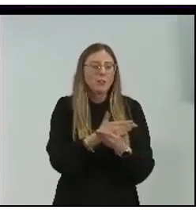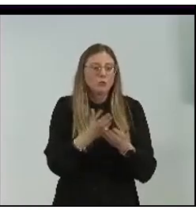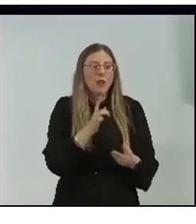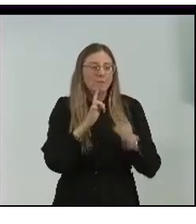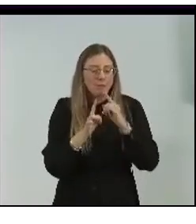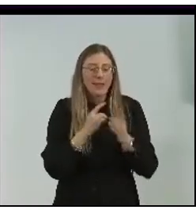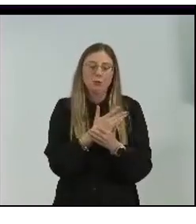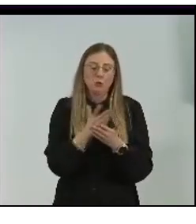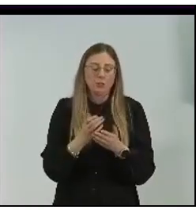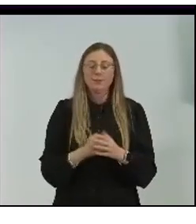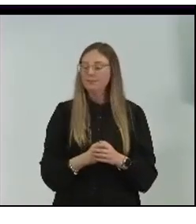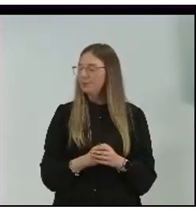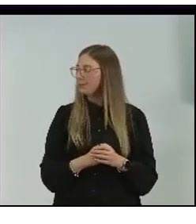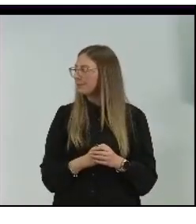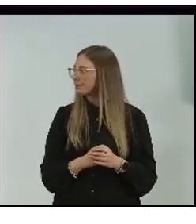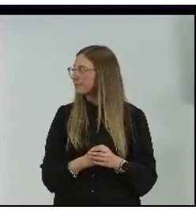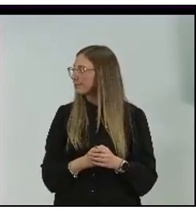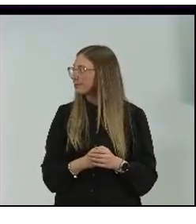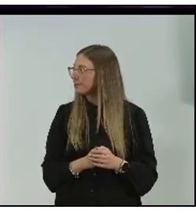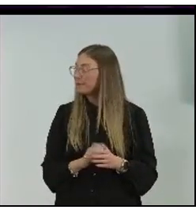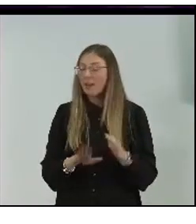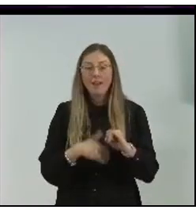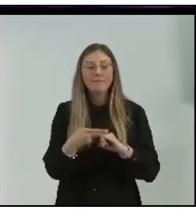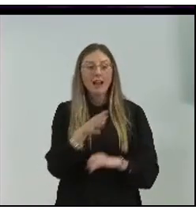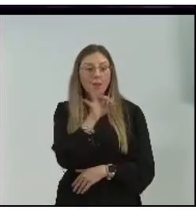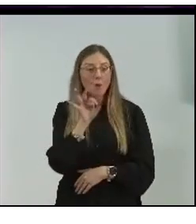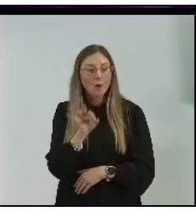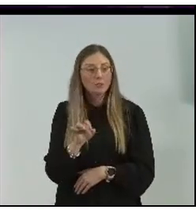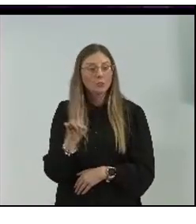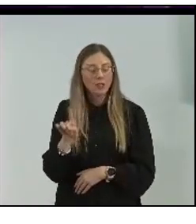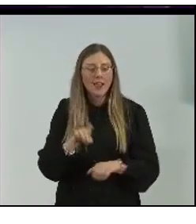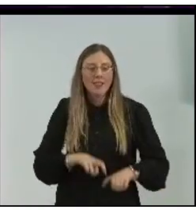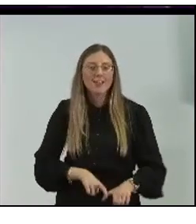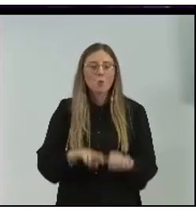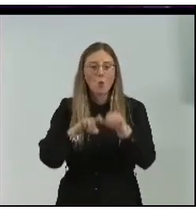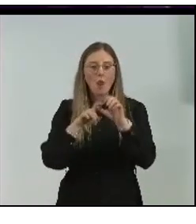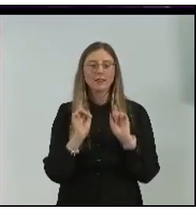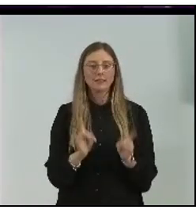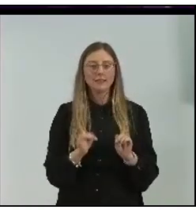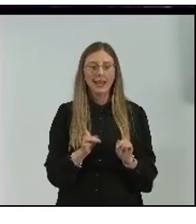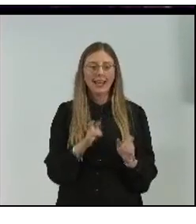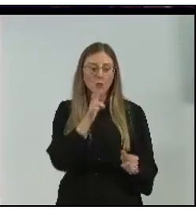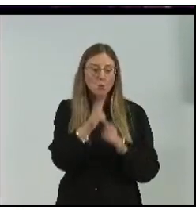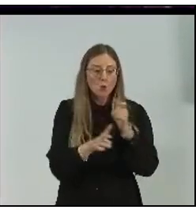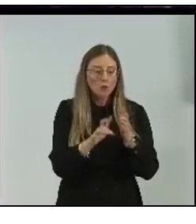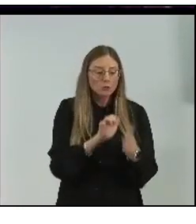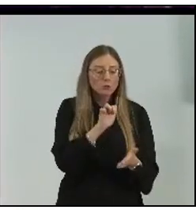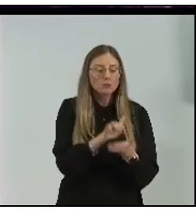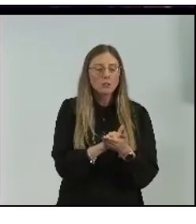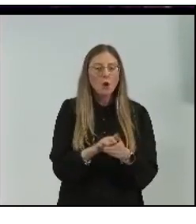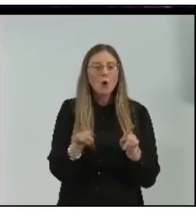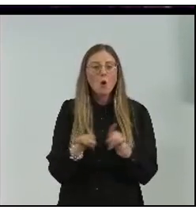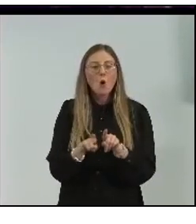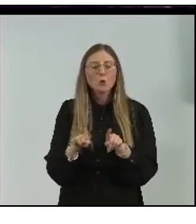And then a final question, I guess is you're talking about the quality of what's done. The words are correct, but presumably there's an efficiency gain or